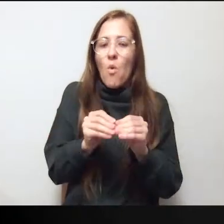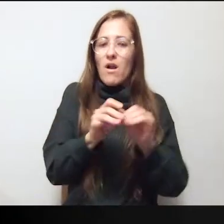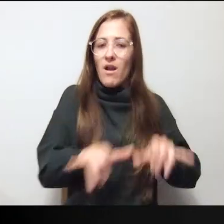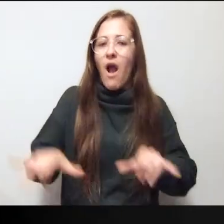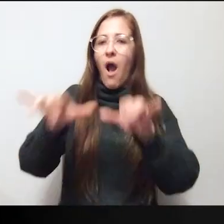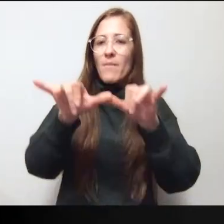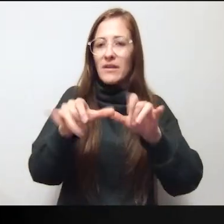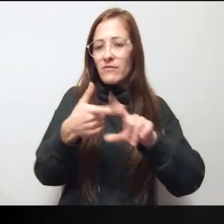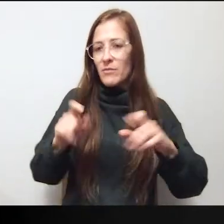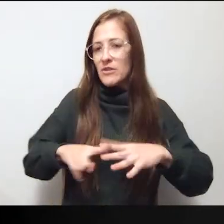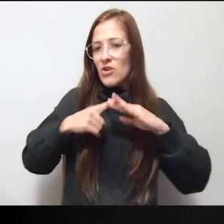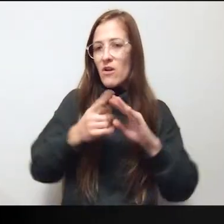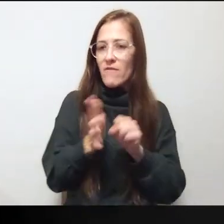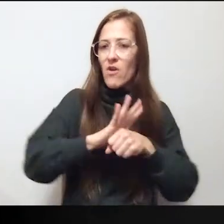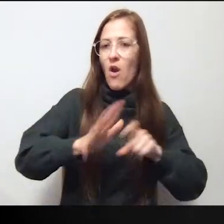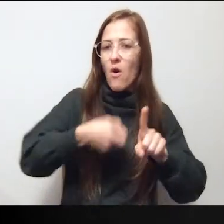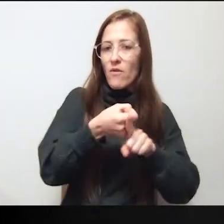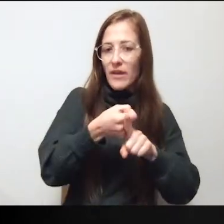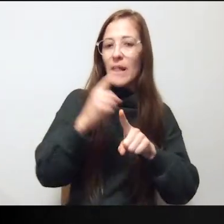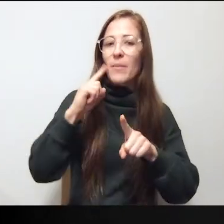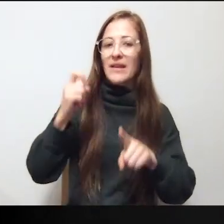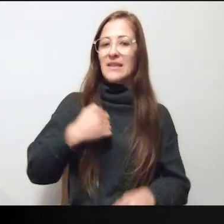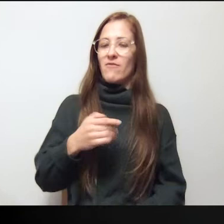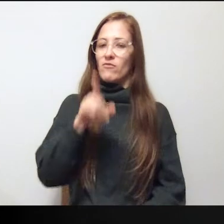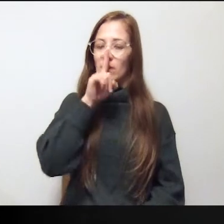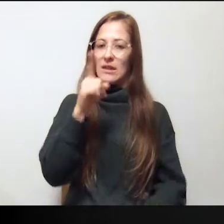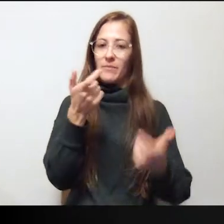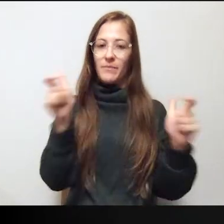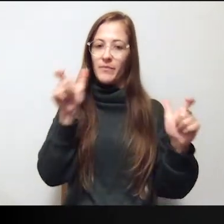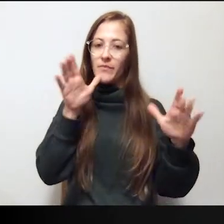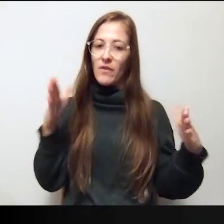because there was such a very big focus on all the things